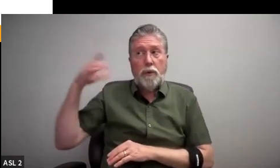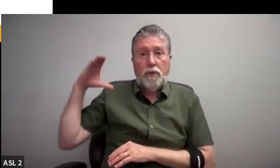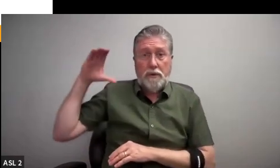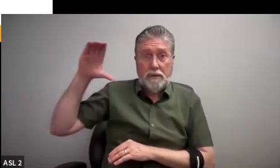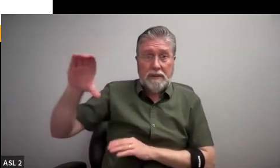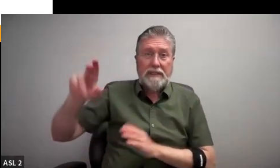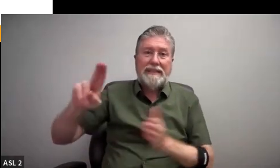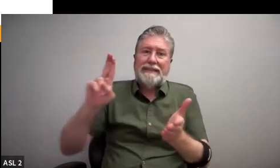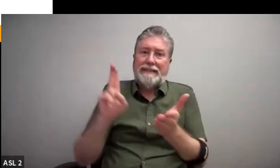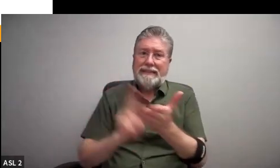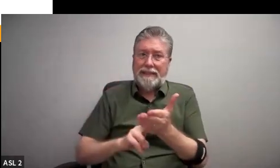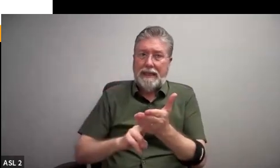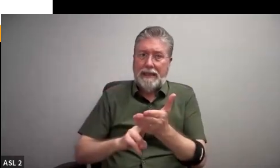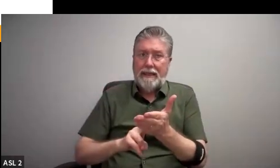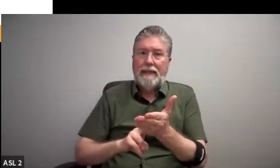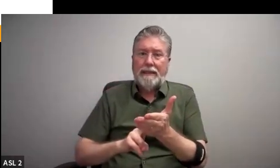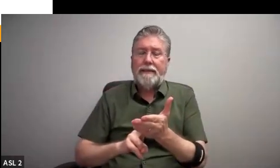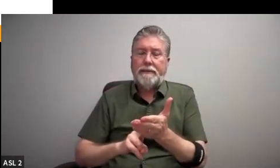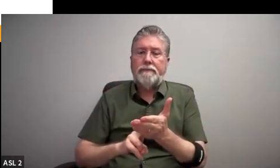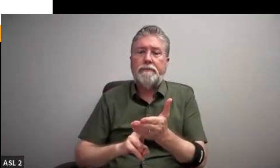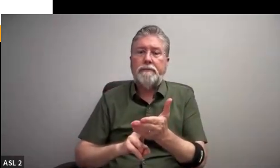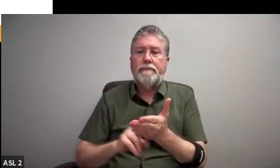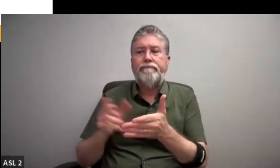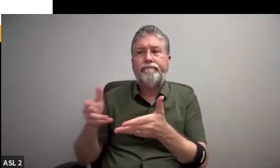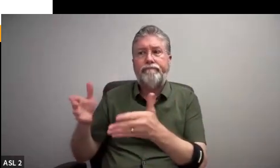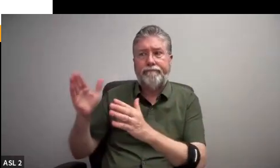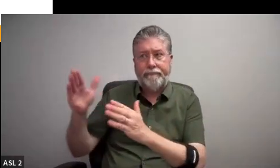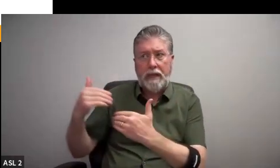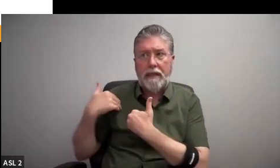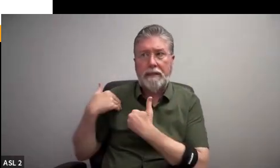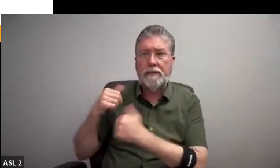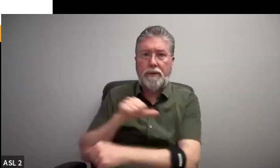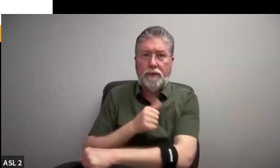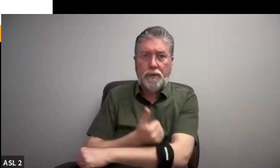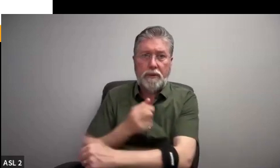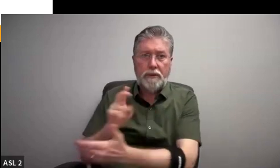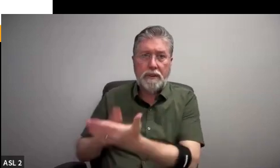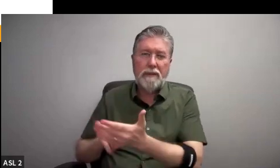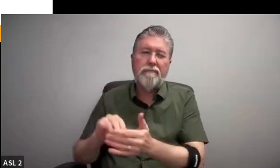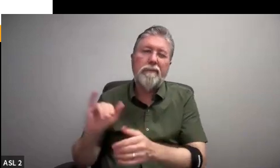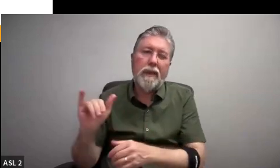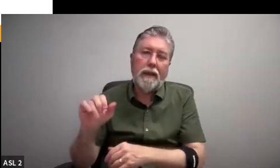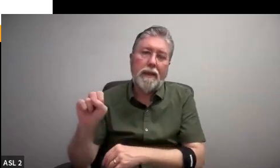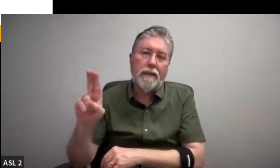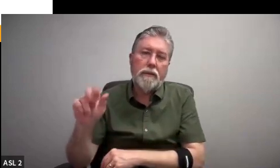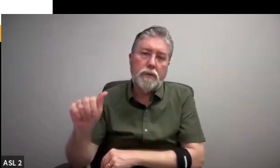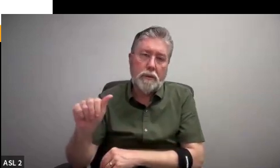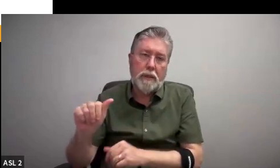to whom the governor has granted signatory authority, such as the SUA director. For the